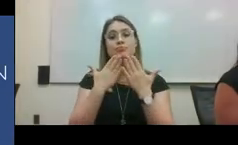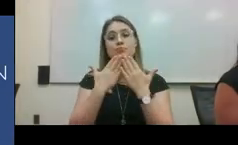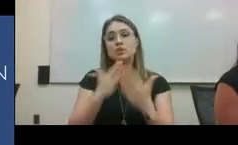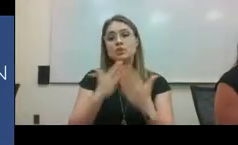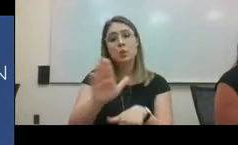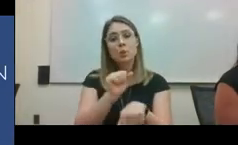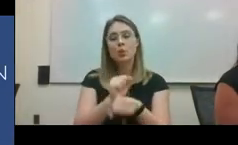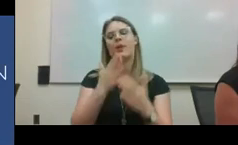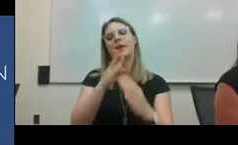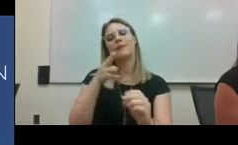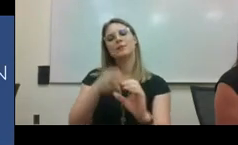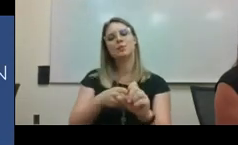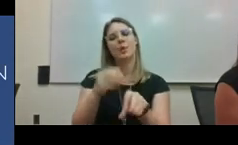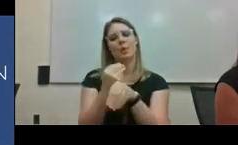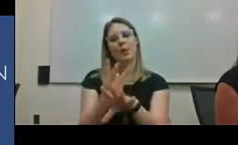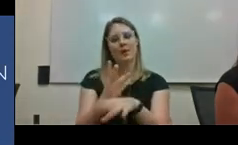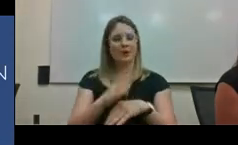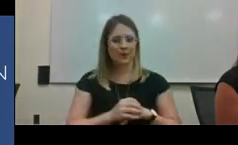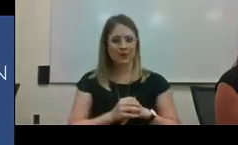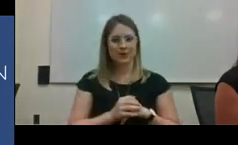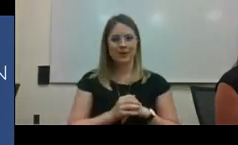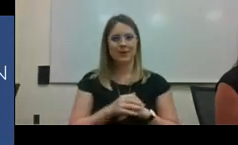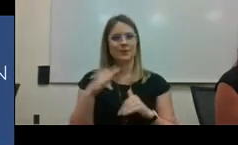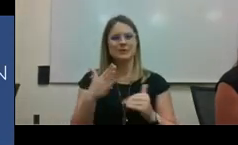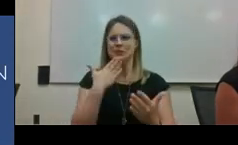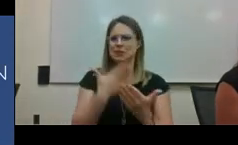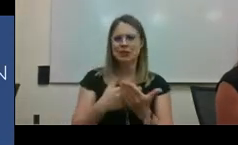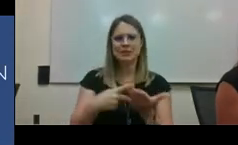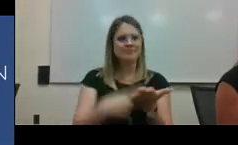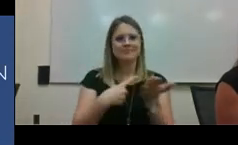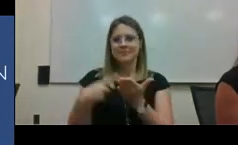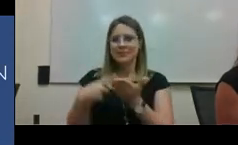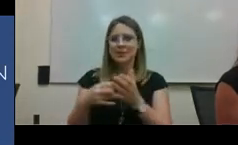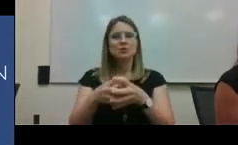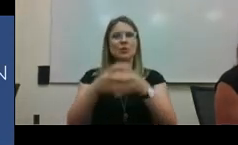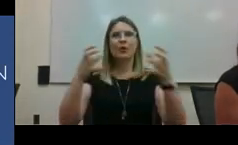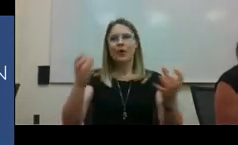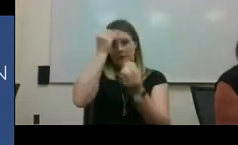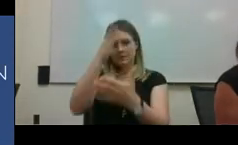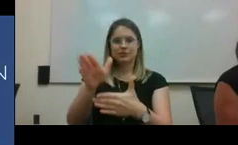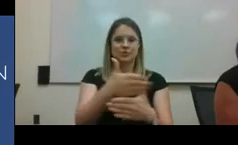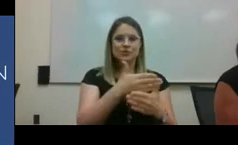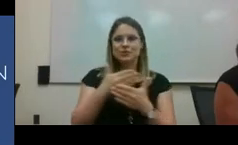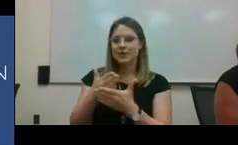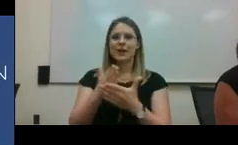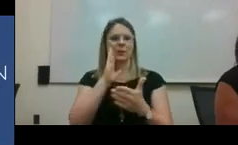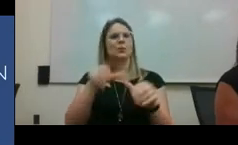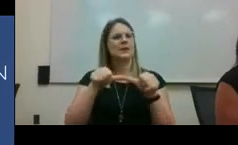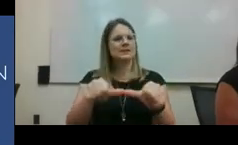And thank you for joining this webinar. Such a rich discussion and so much to share, and continue having conversations about.